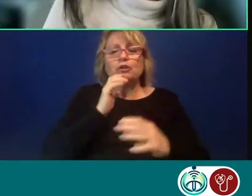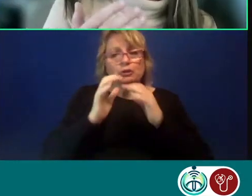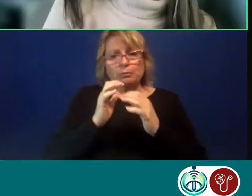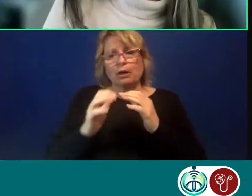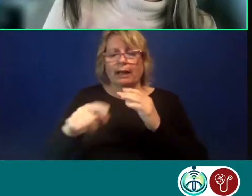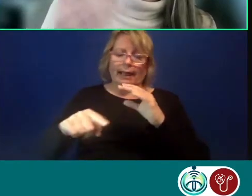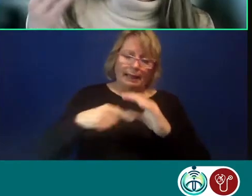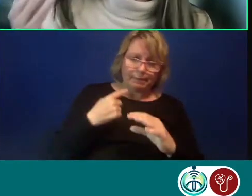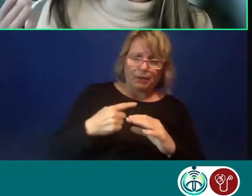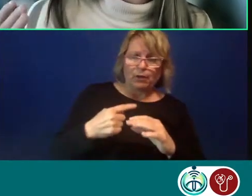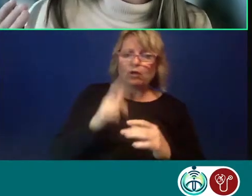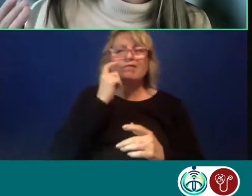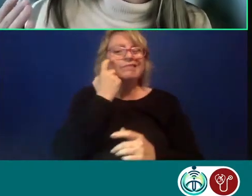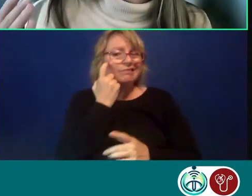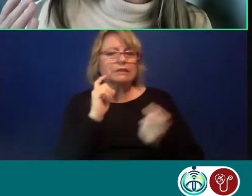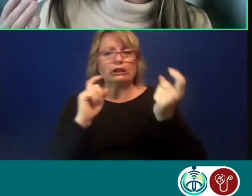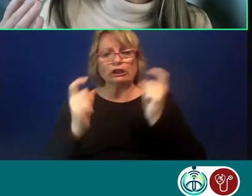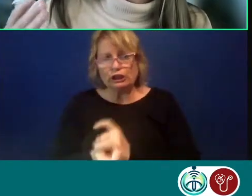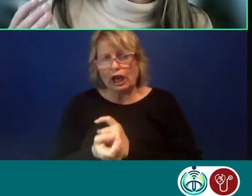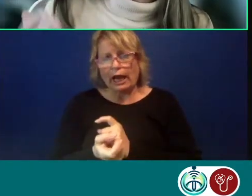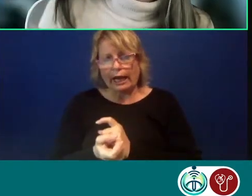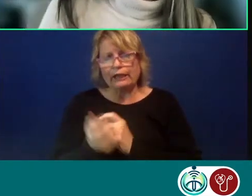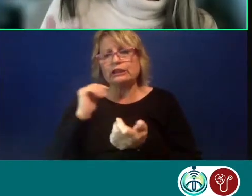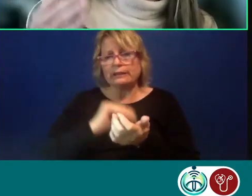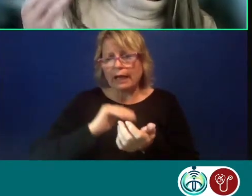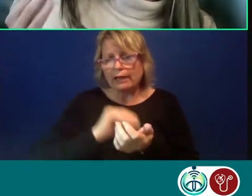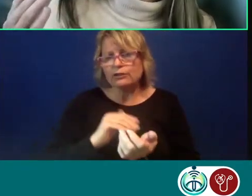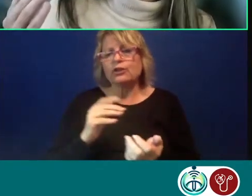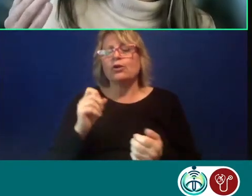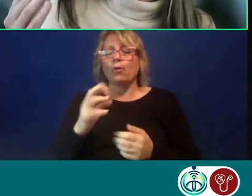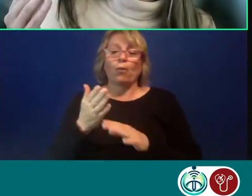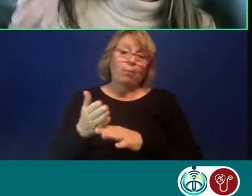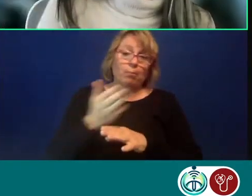Hey, we've had a recent change in providers, or prior to our appointment,